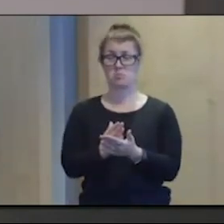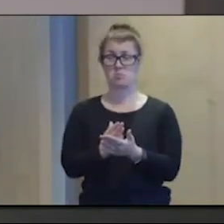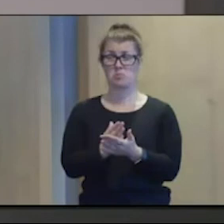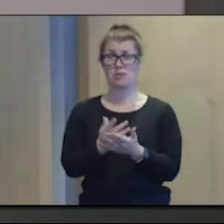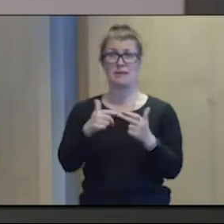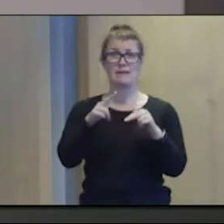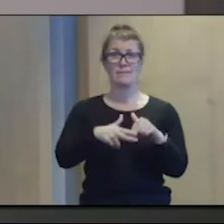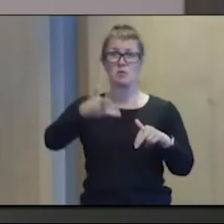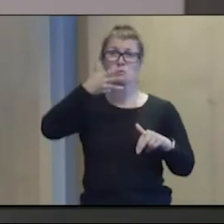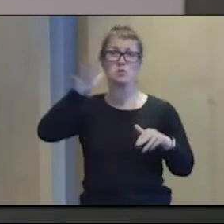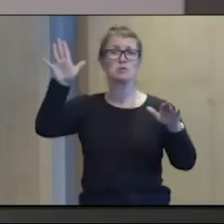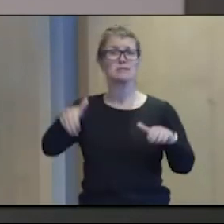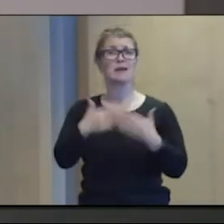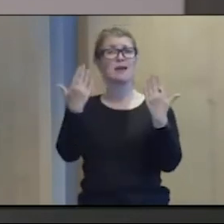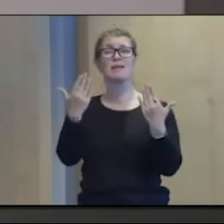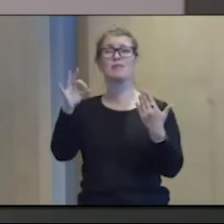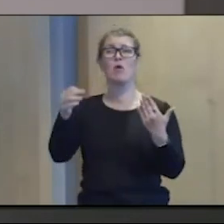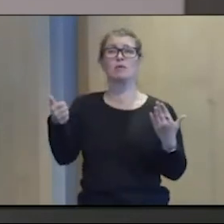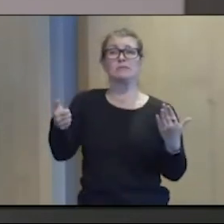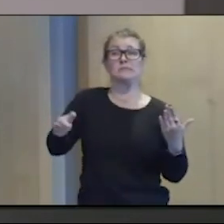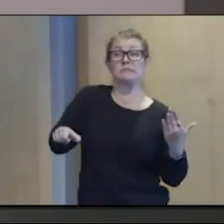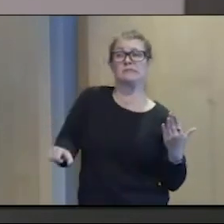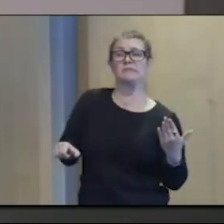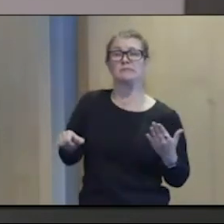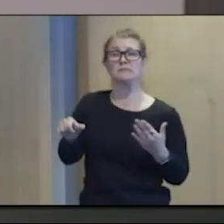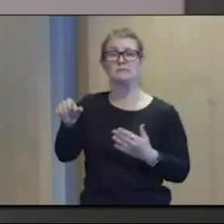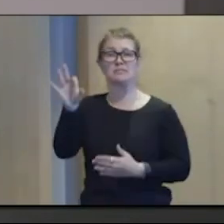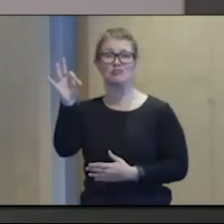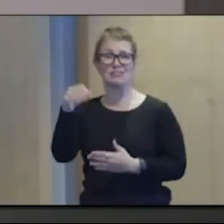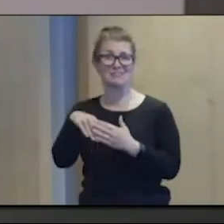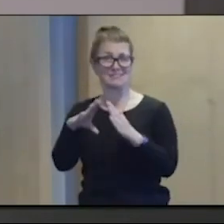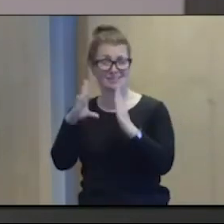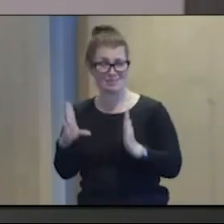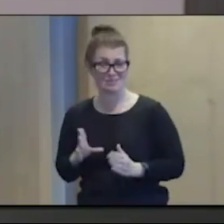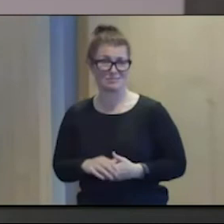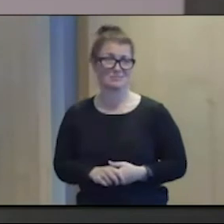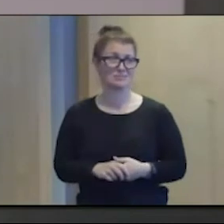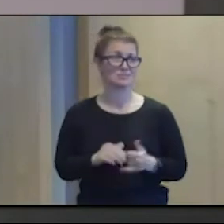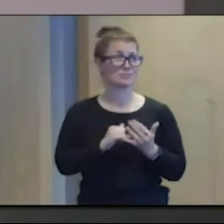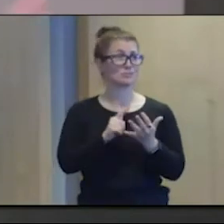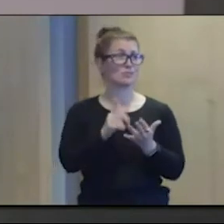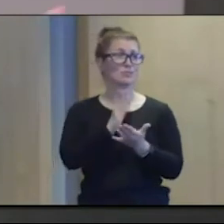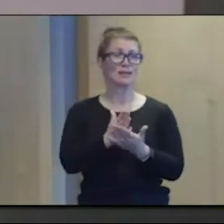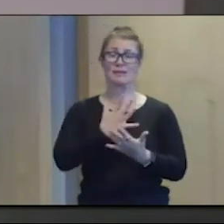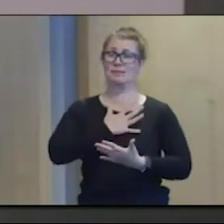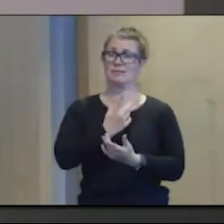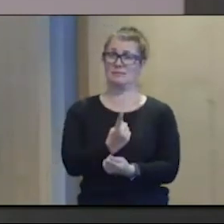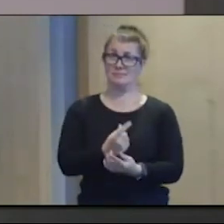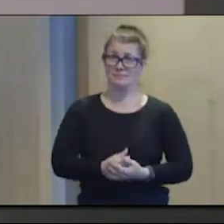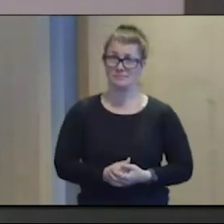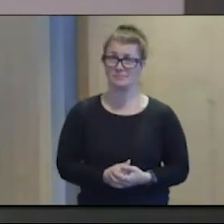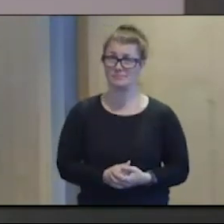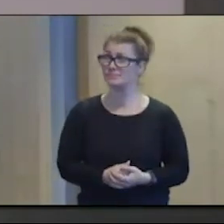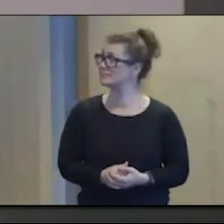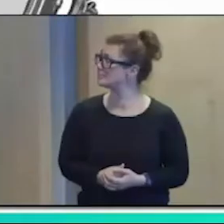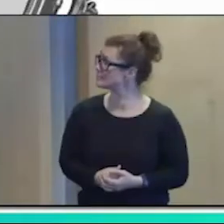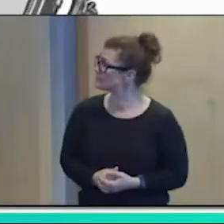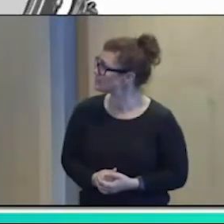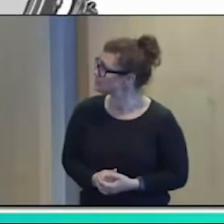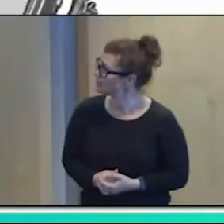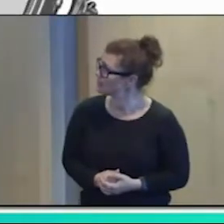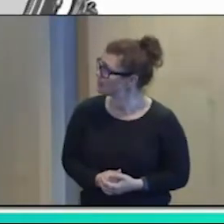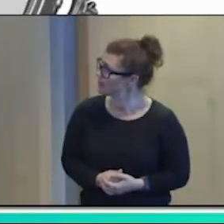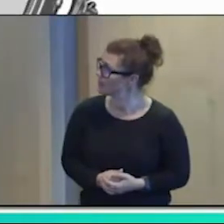in the electricity system. So it is up to you the plot at the left is a breakdown of electricity